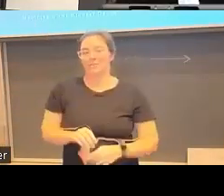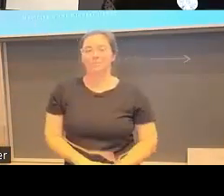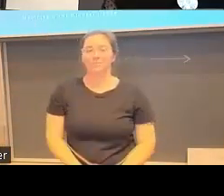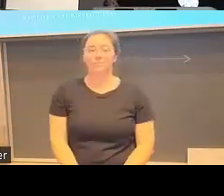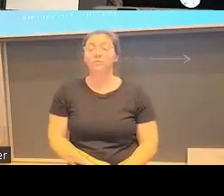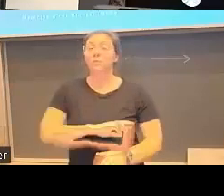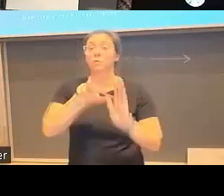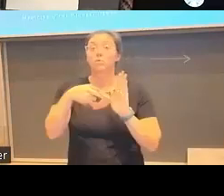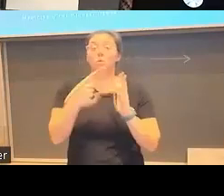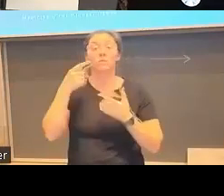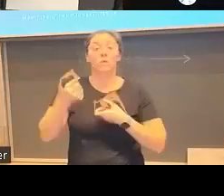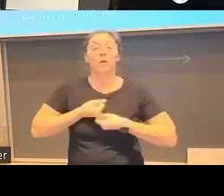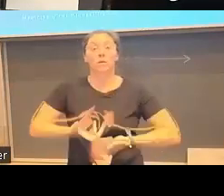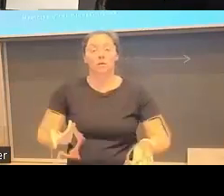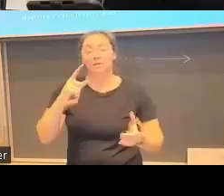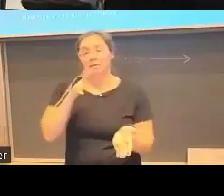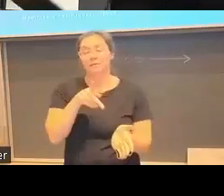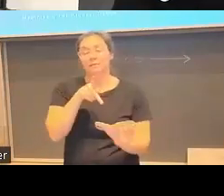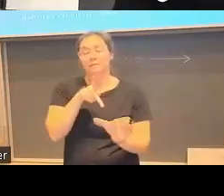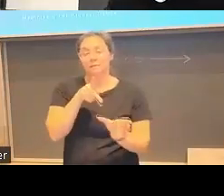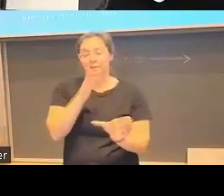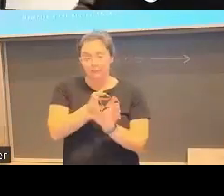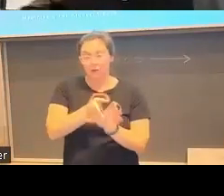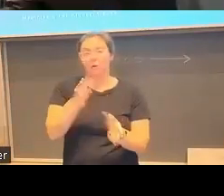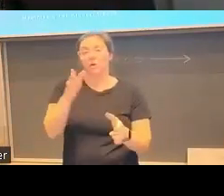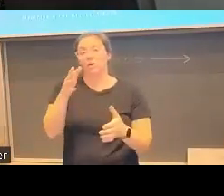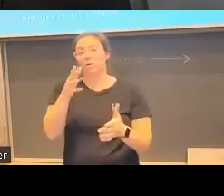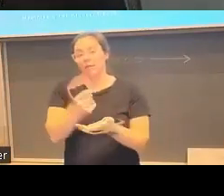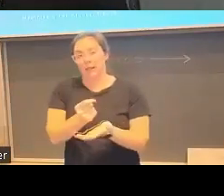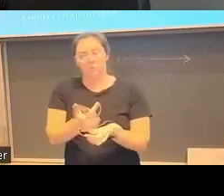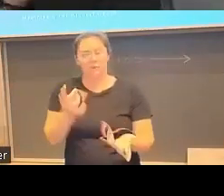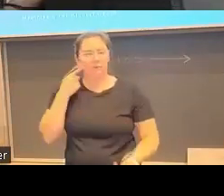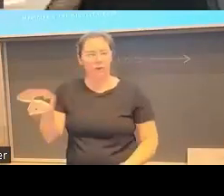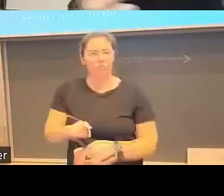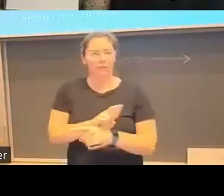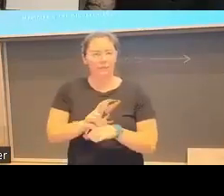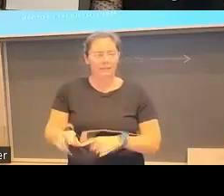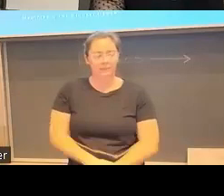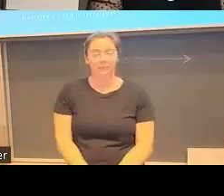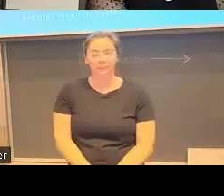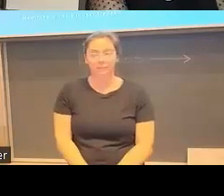for Burnout residents um I think that's the last question um with regard to the intersection of